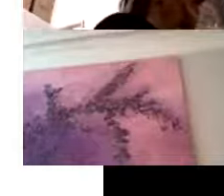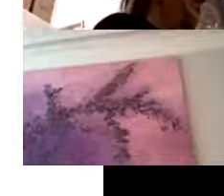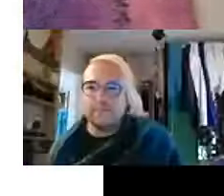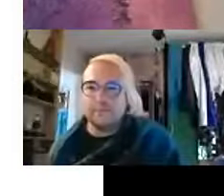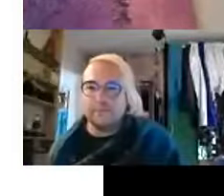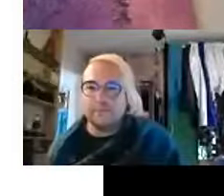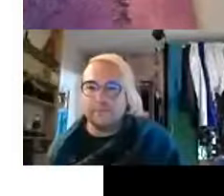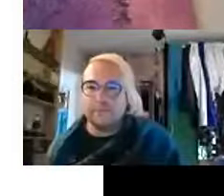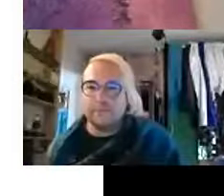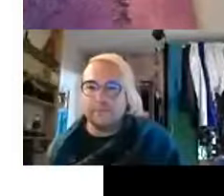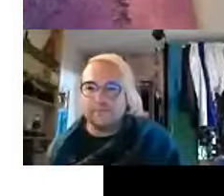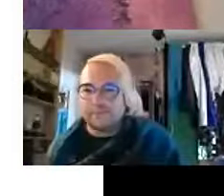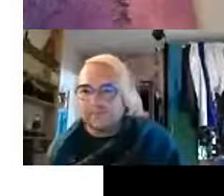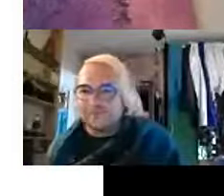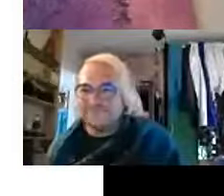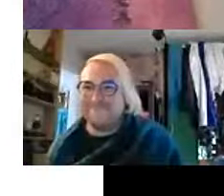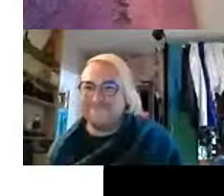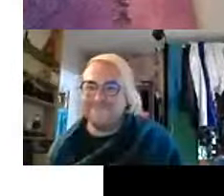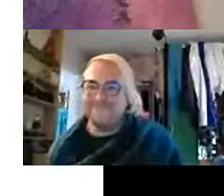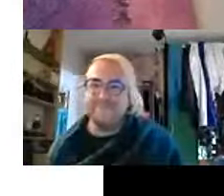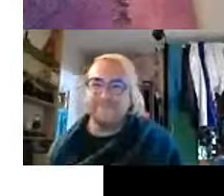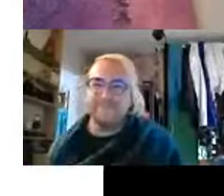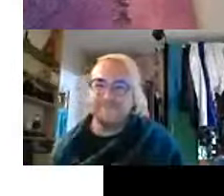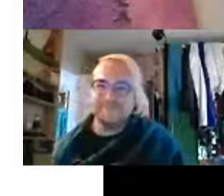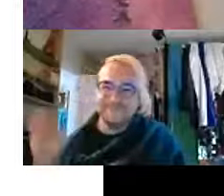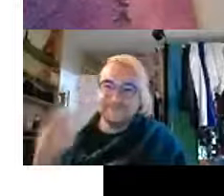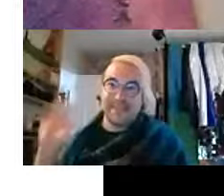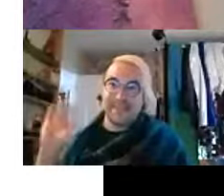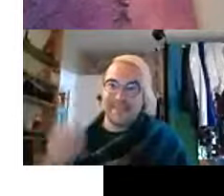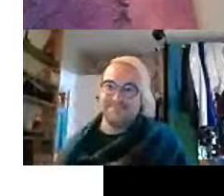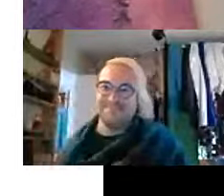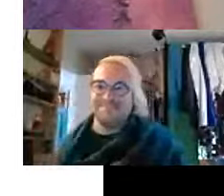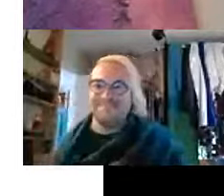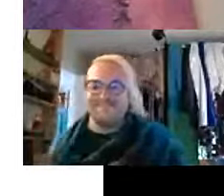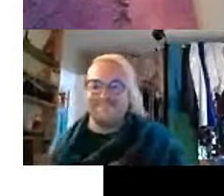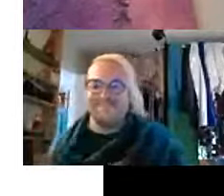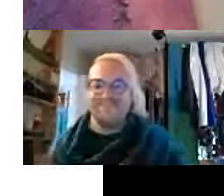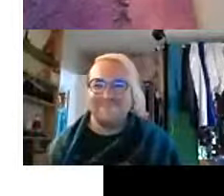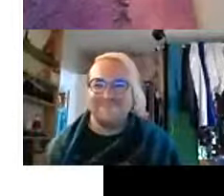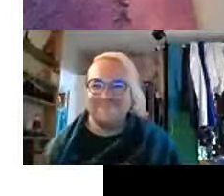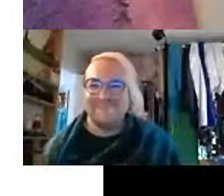for those of you have come back um we'll carry on now and then we're gonna have